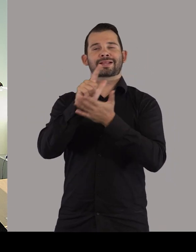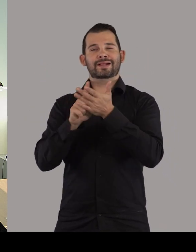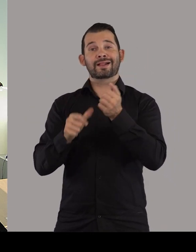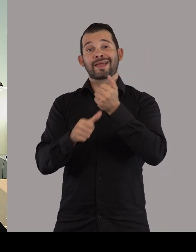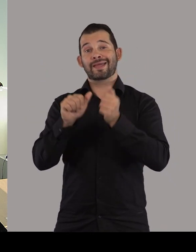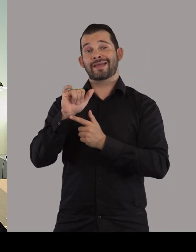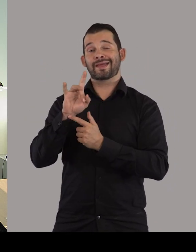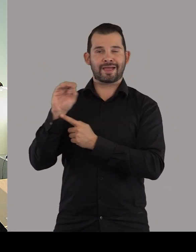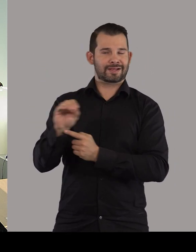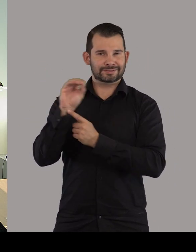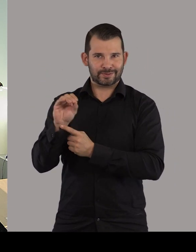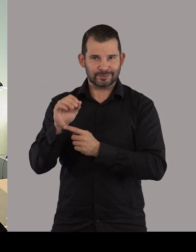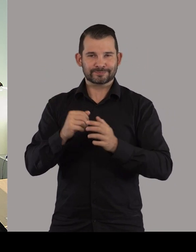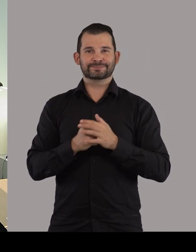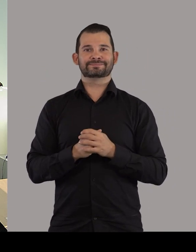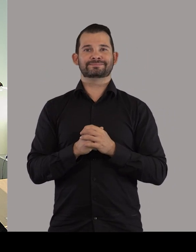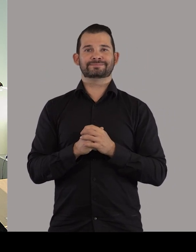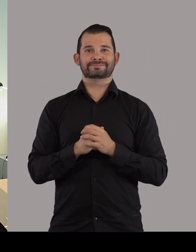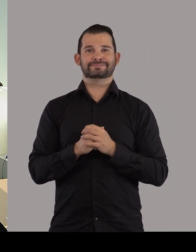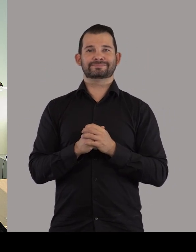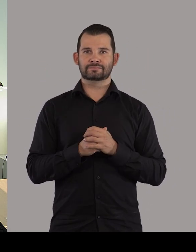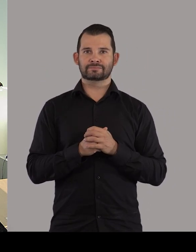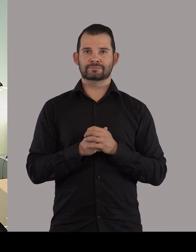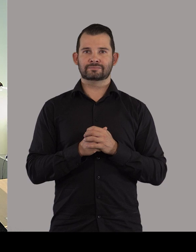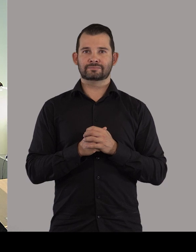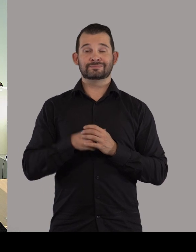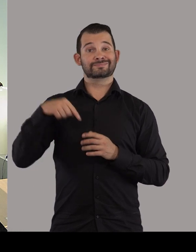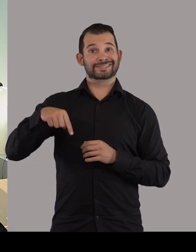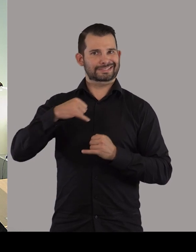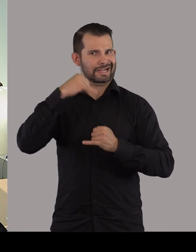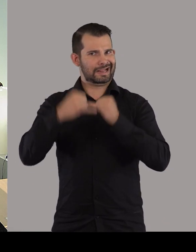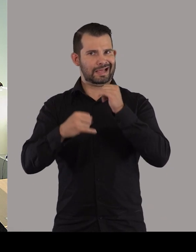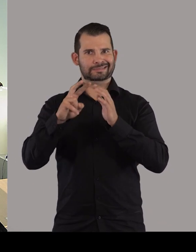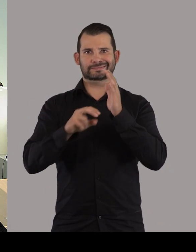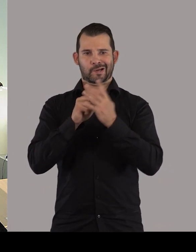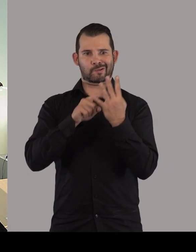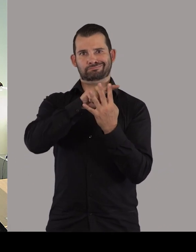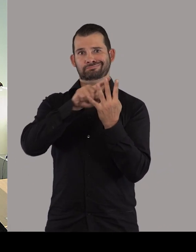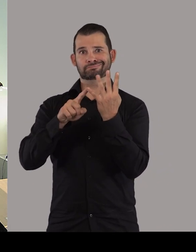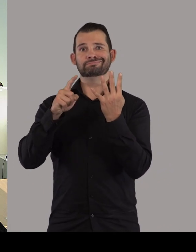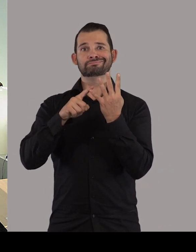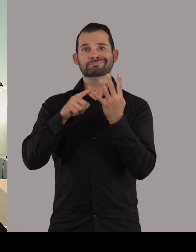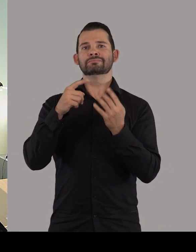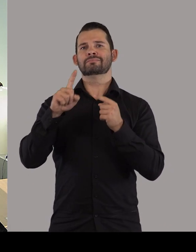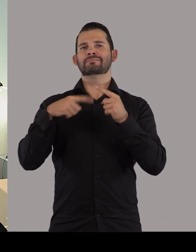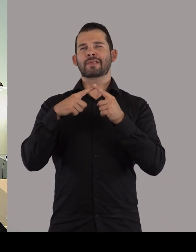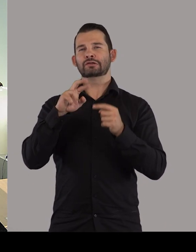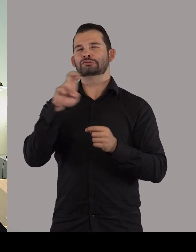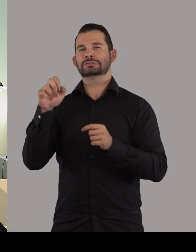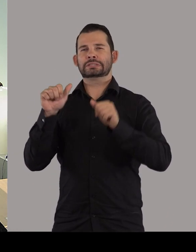This is the last video in a series of four videos about reassessments for eligibility